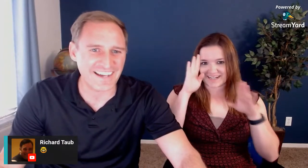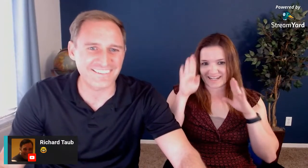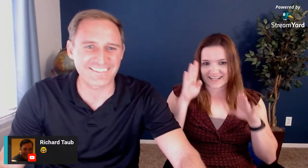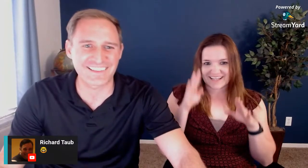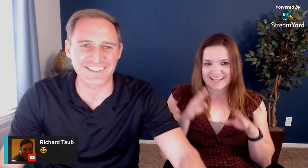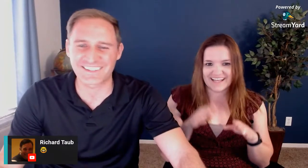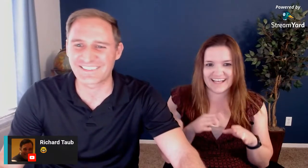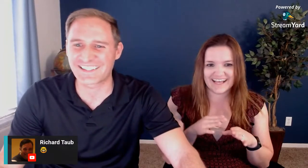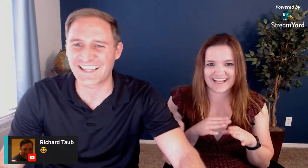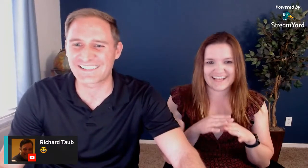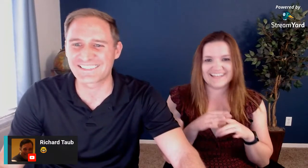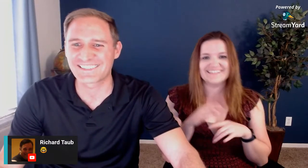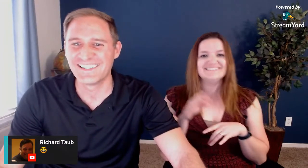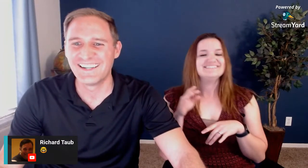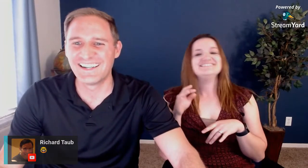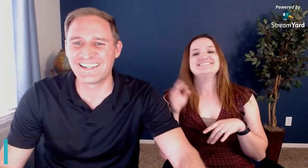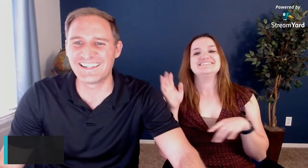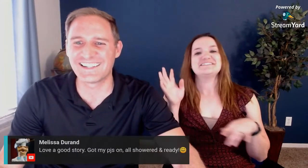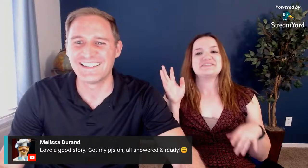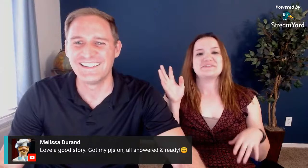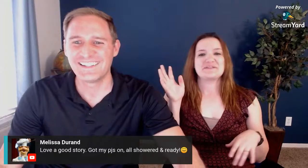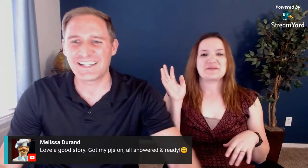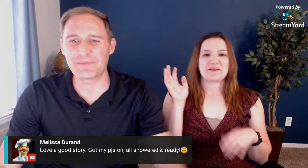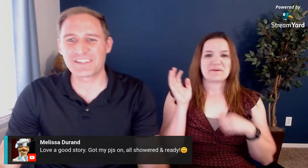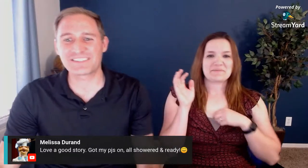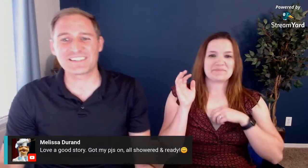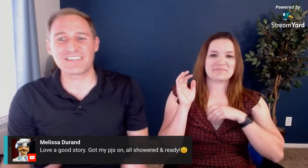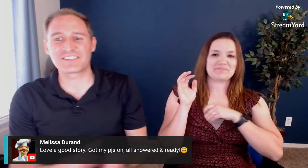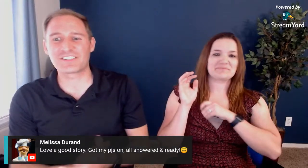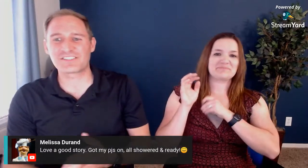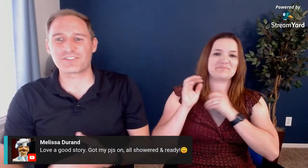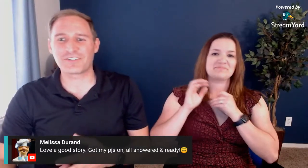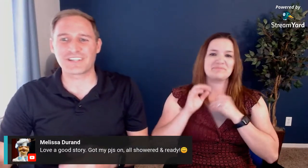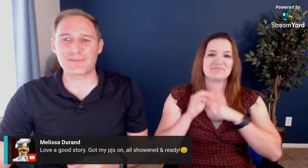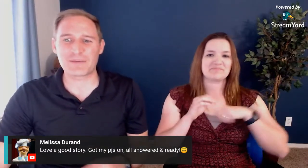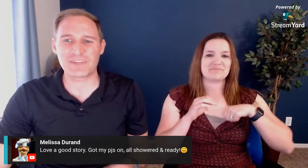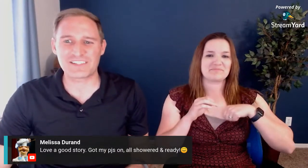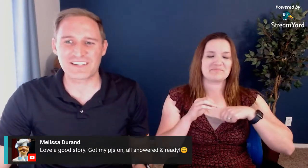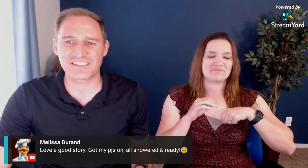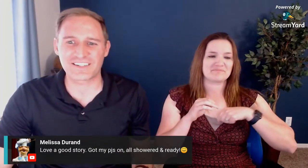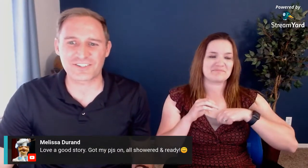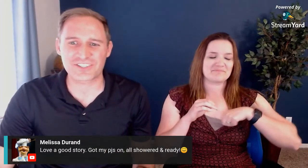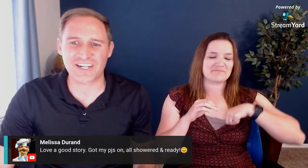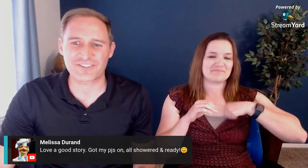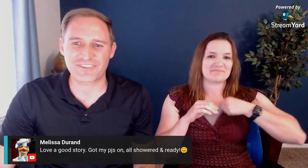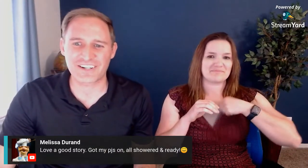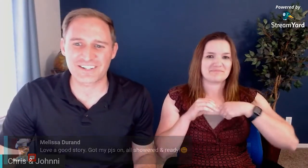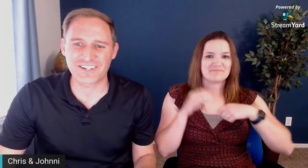out the classes Melissa loves a good story, got my PJs on all showered and ready to go